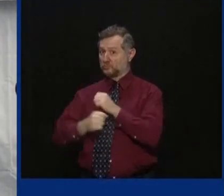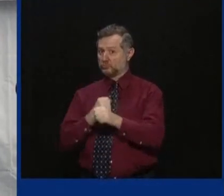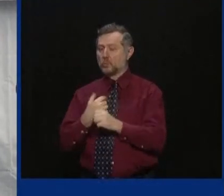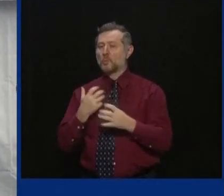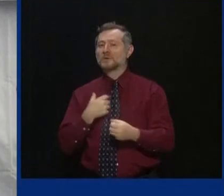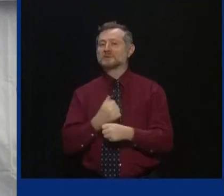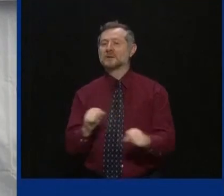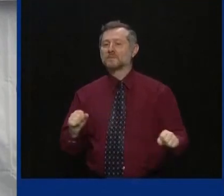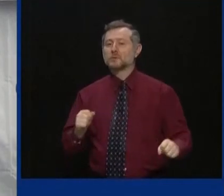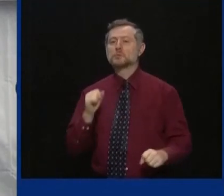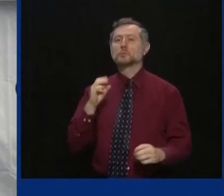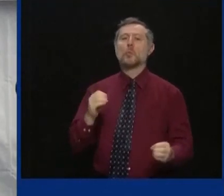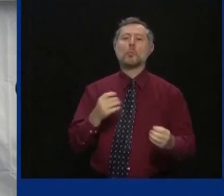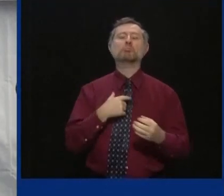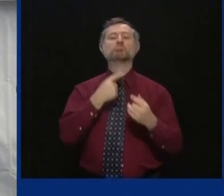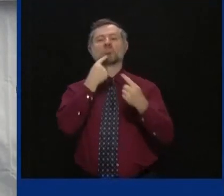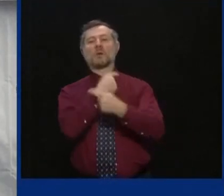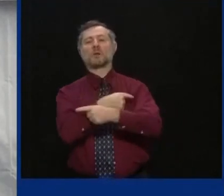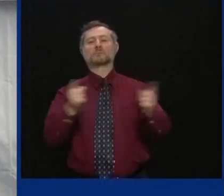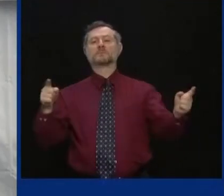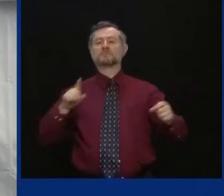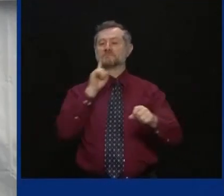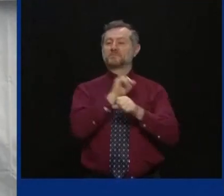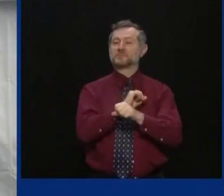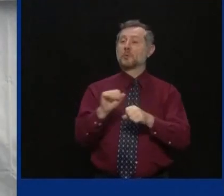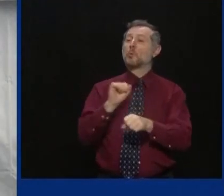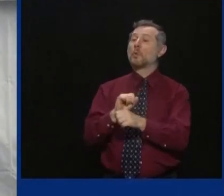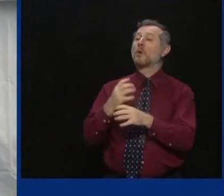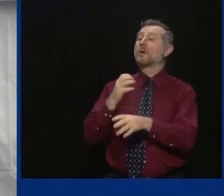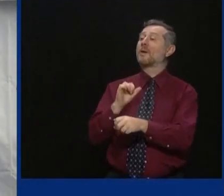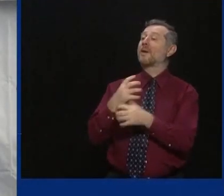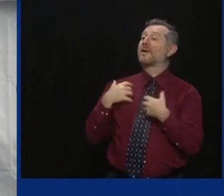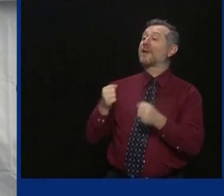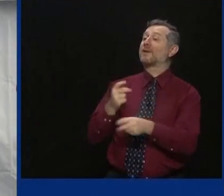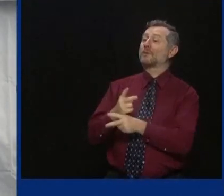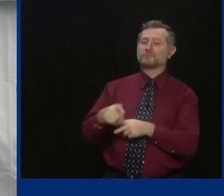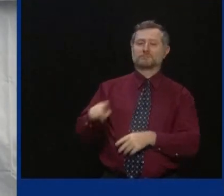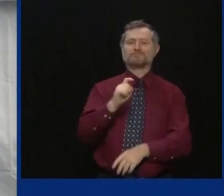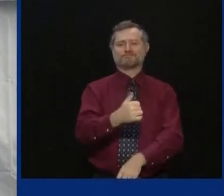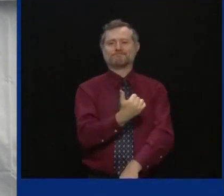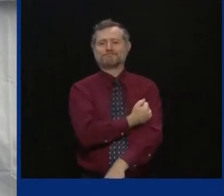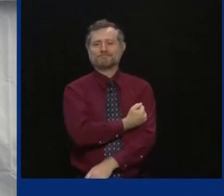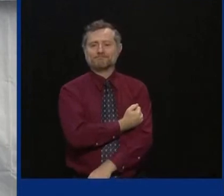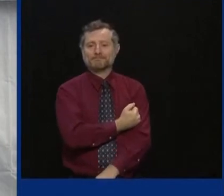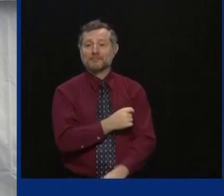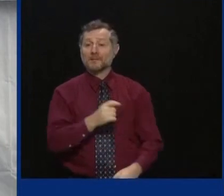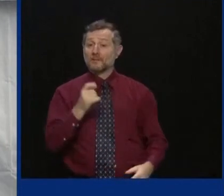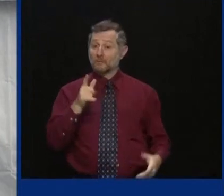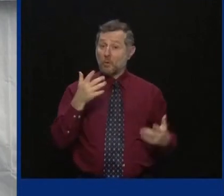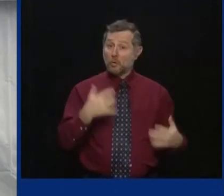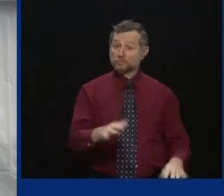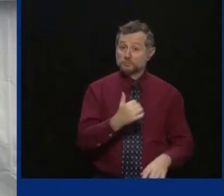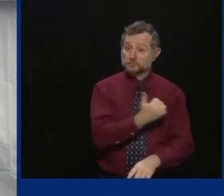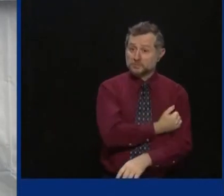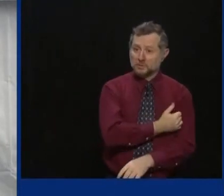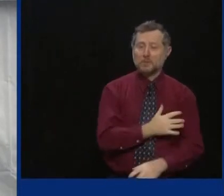AND I WANT TO BE THE FIRST TO SAY WE'RE OVER THIS SO I'M CALLING ON ALL THE HEALTHCARE WORKERS.